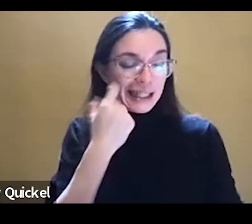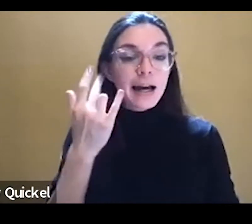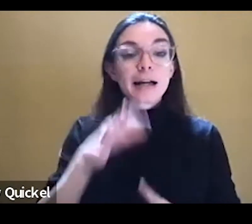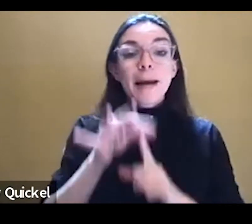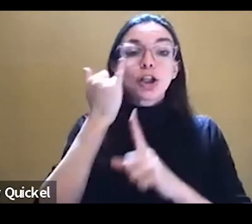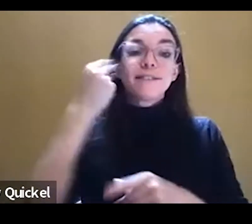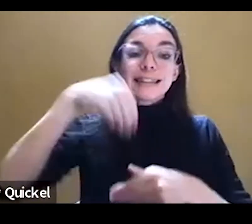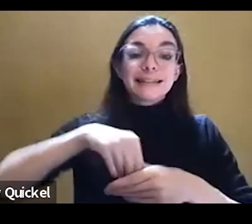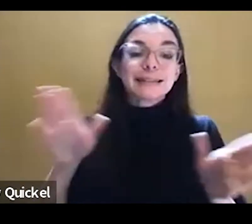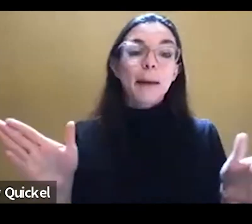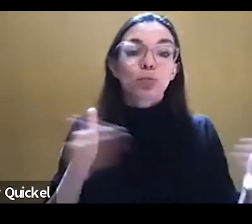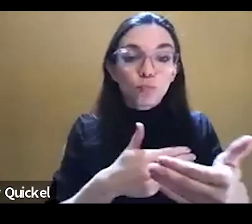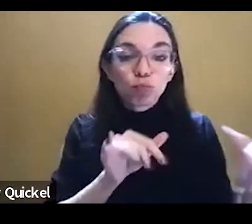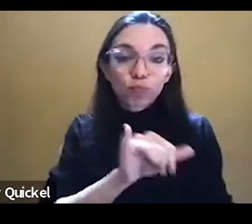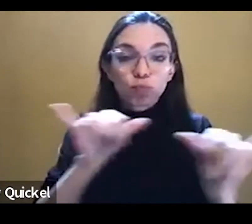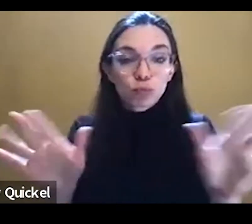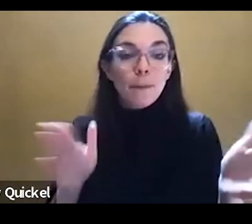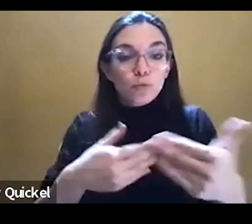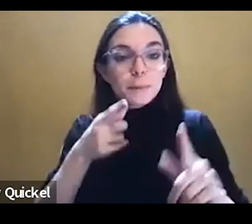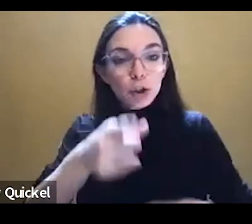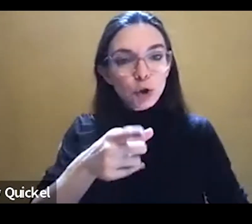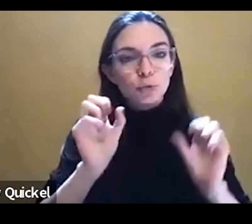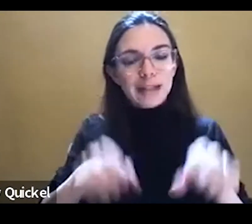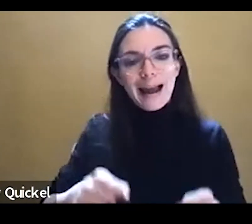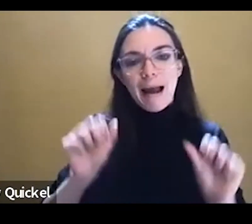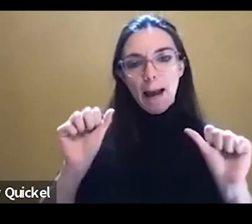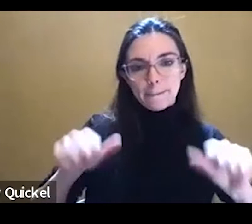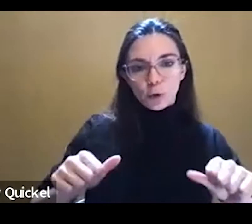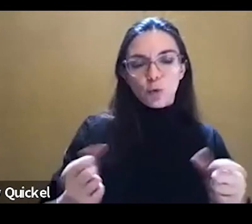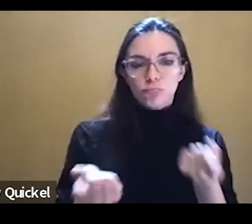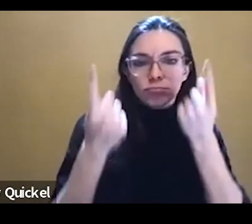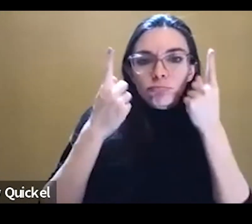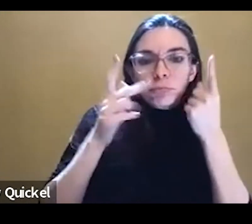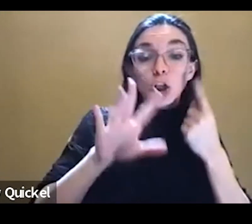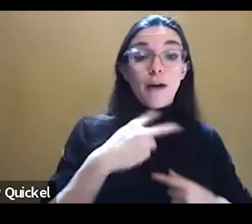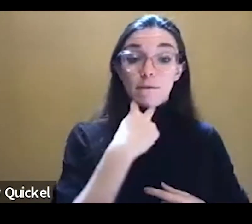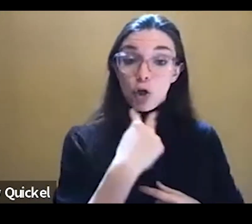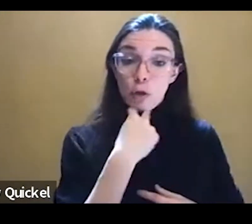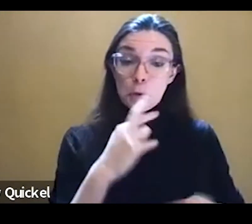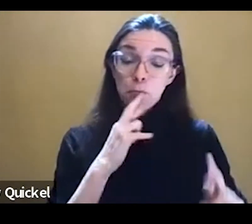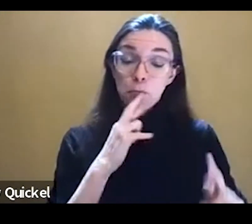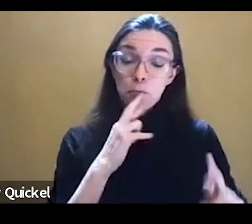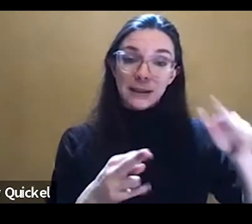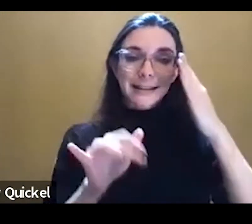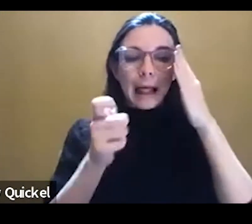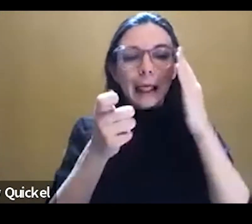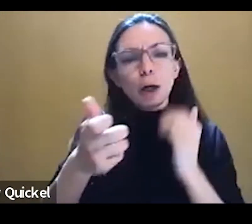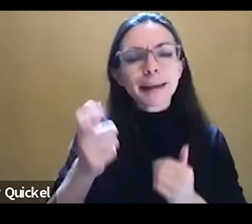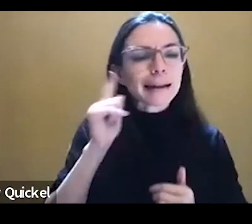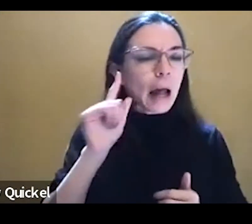you, are able to understand your verbal responses, kind of like a whisper?